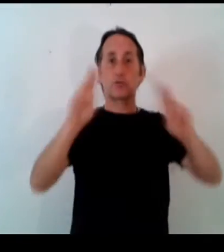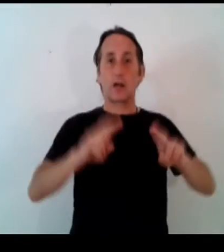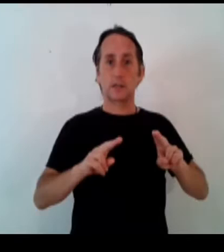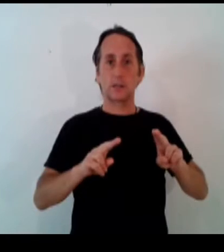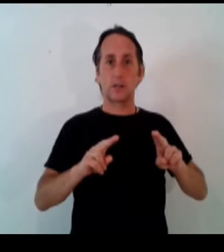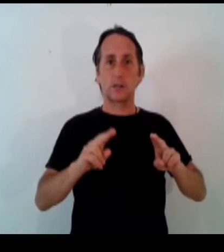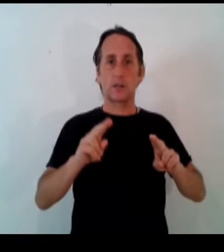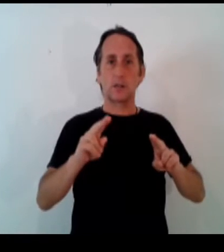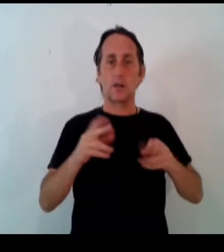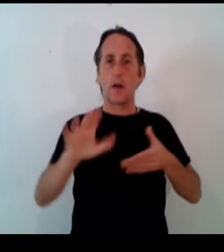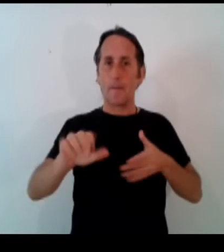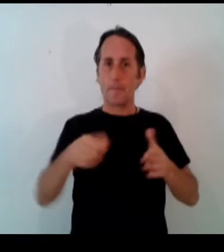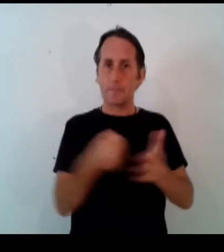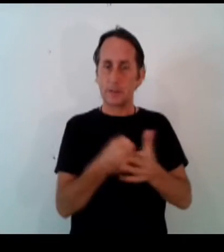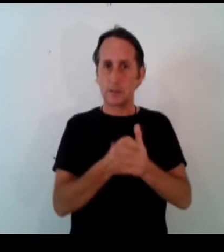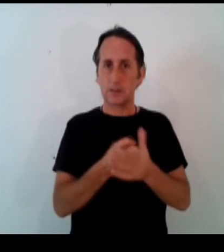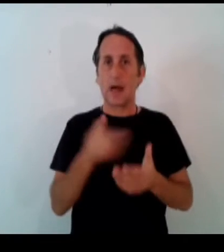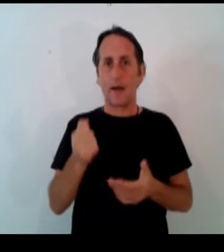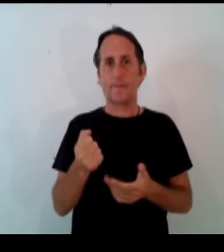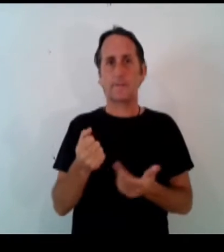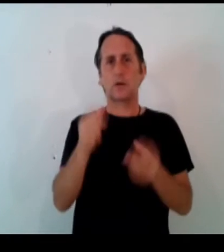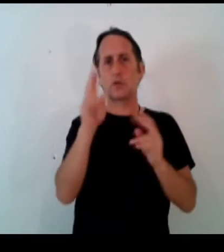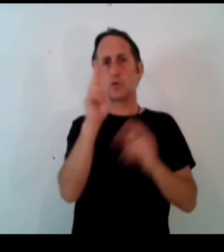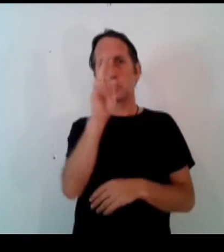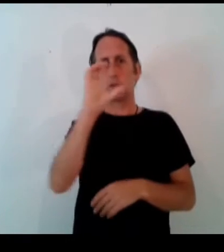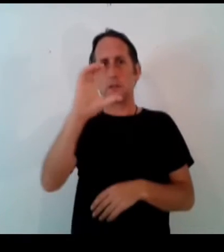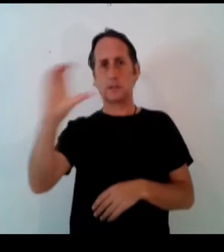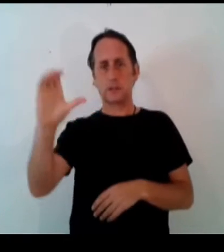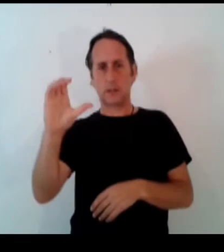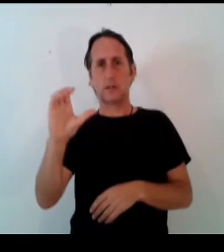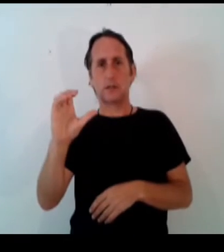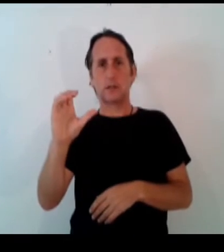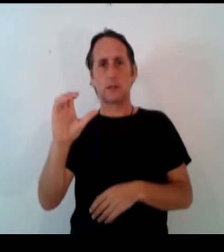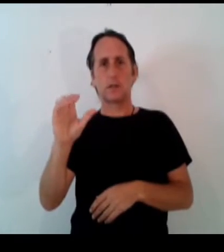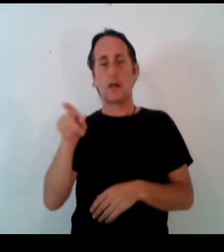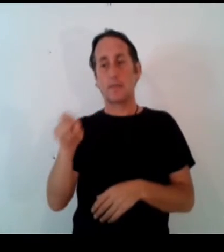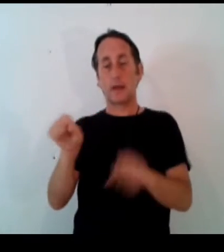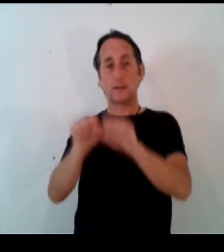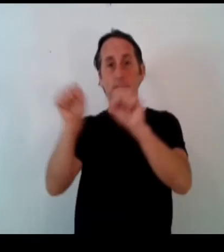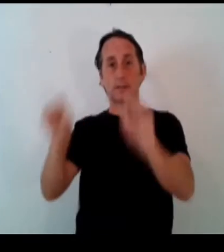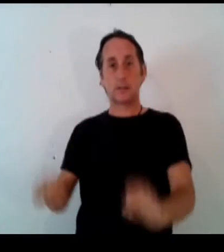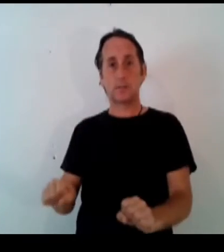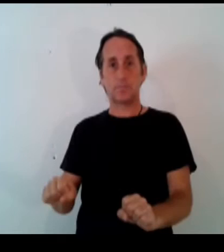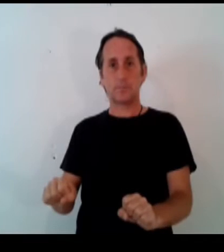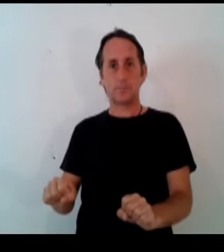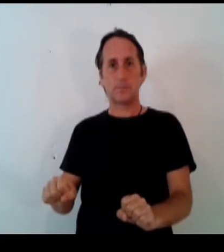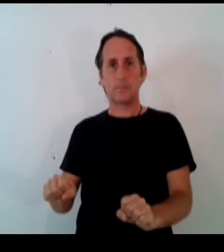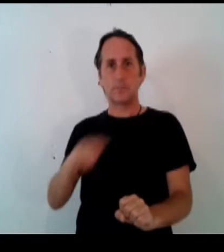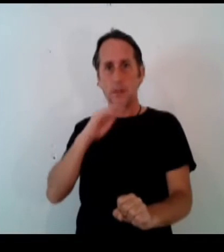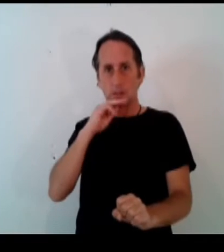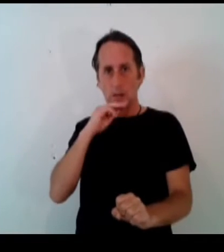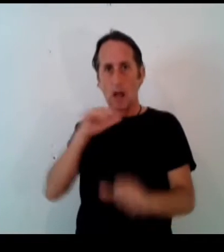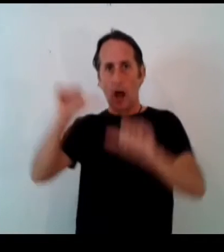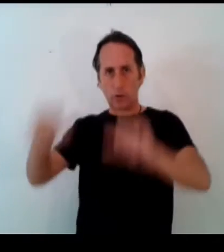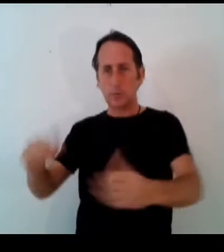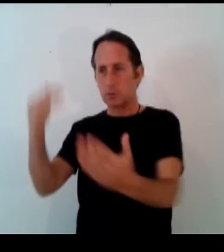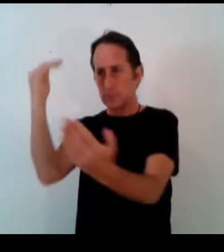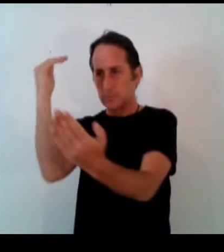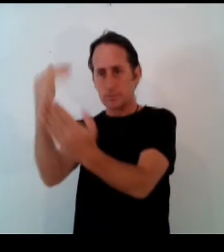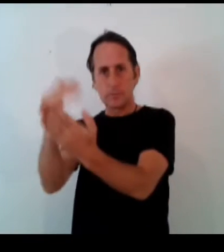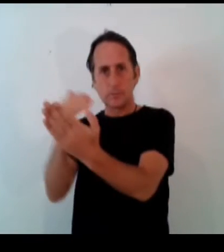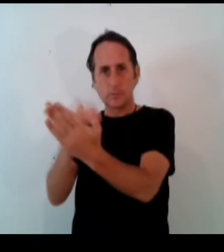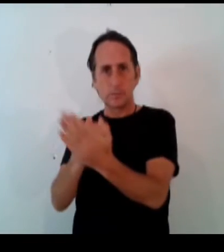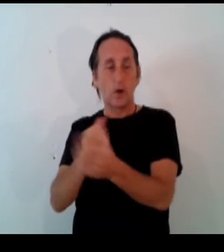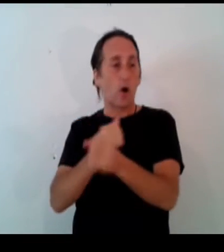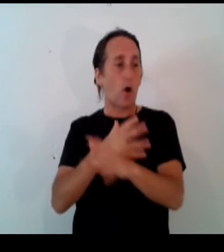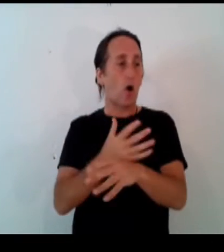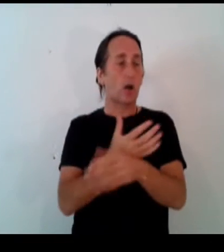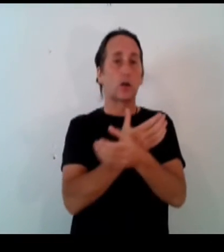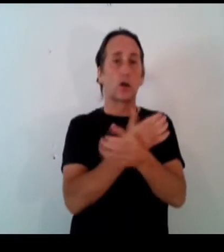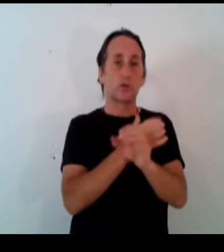But for international trade they have a thing called the Universal Commercial Code, which is basically a system of agreements between countries